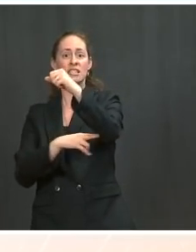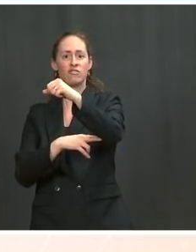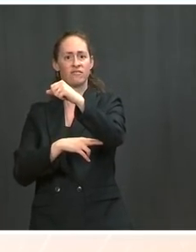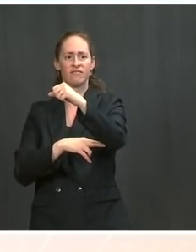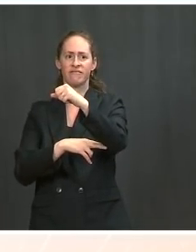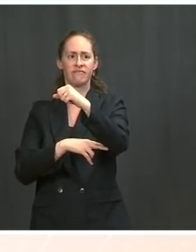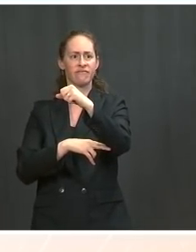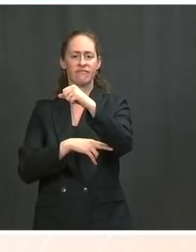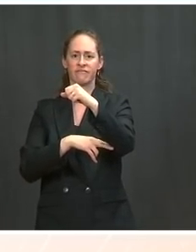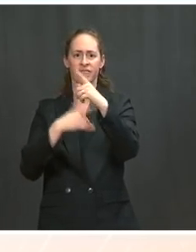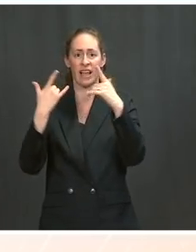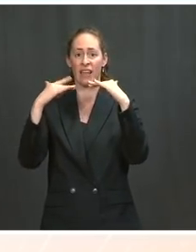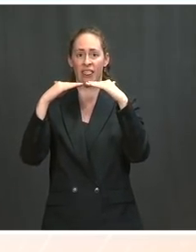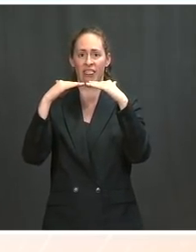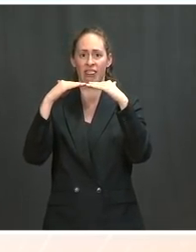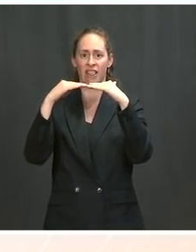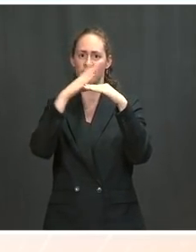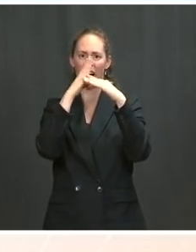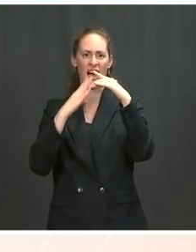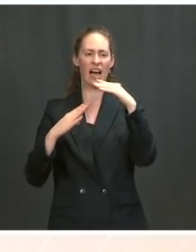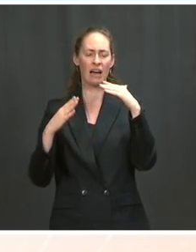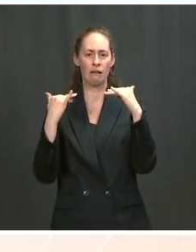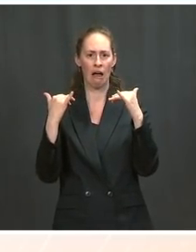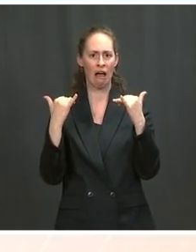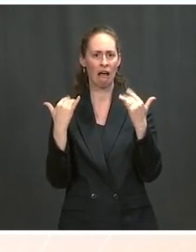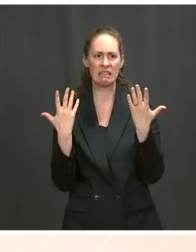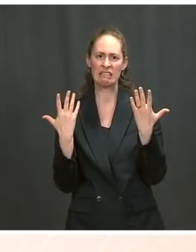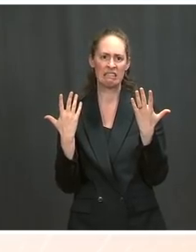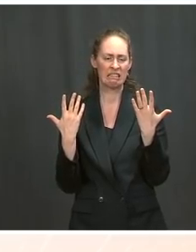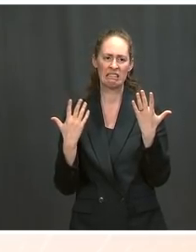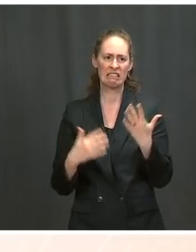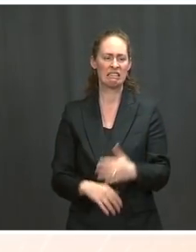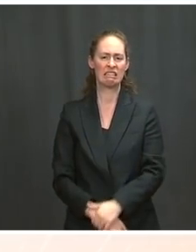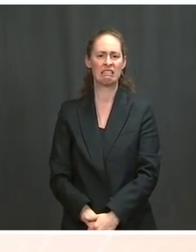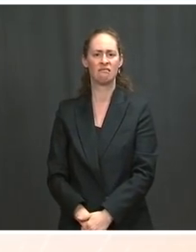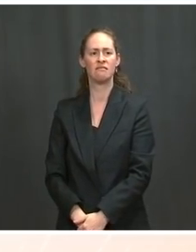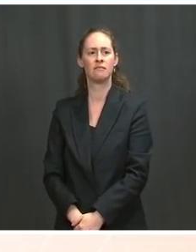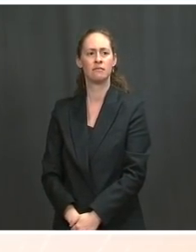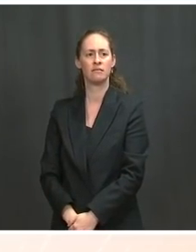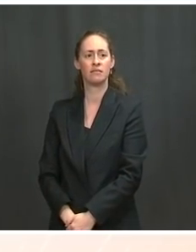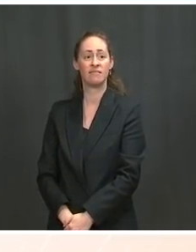about the structural integrity of their bridges? And what, if anything,